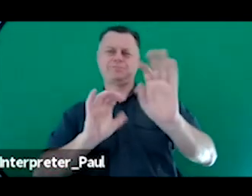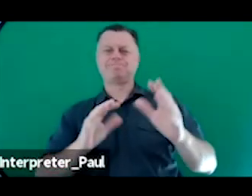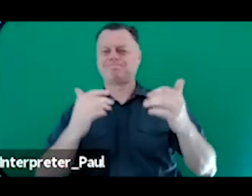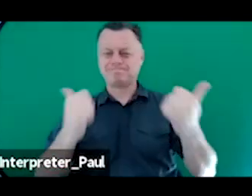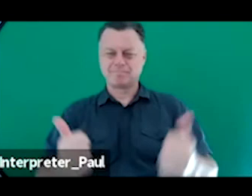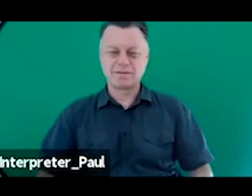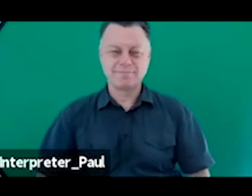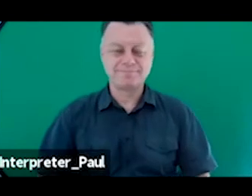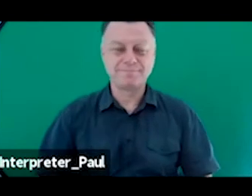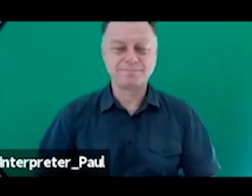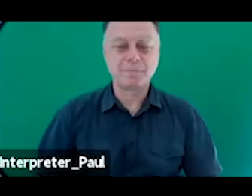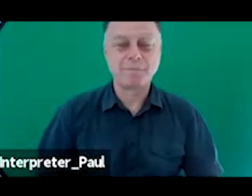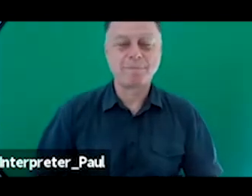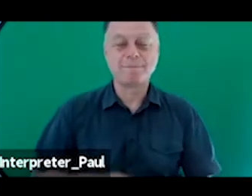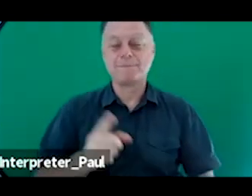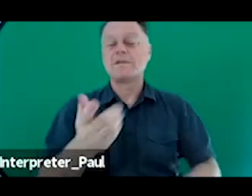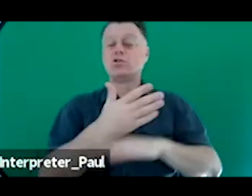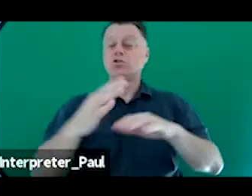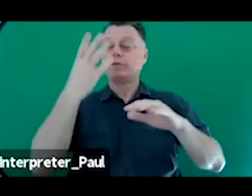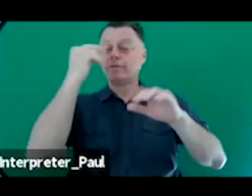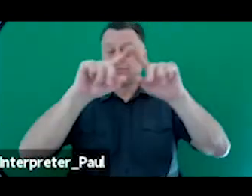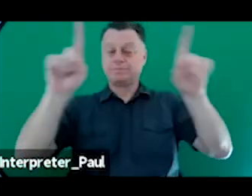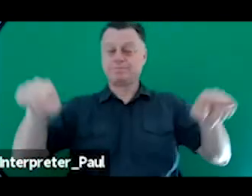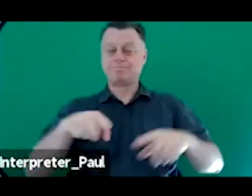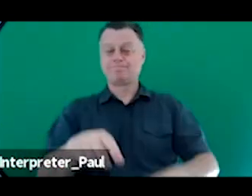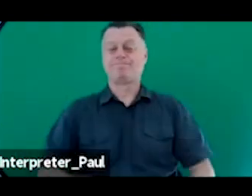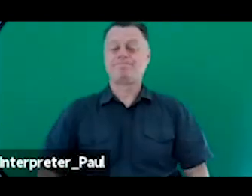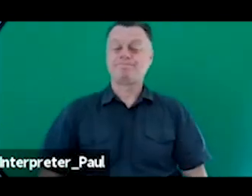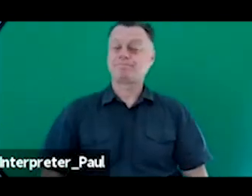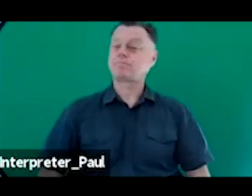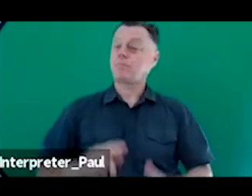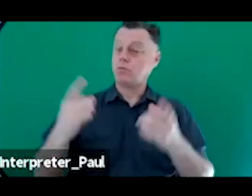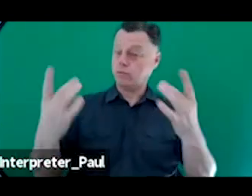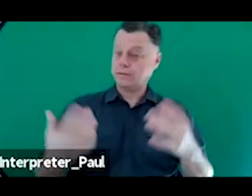On the screen is a new image and it's the first idea that I would like to suggest from all of you.